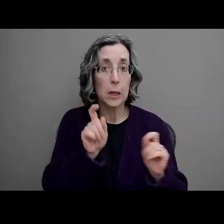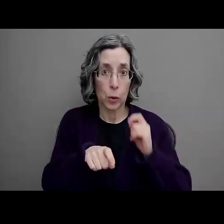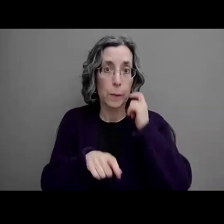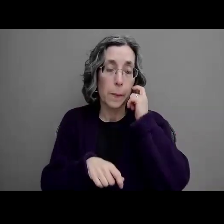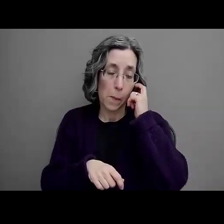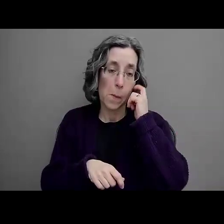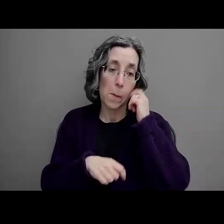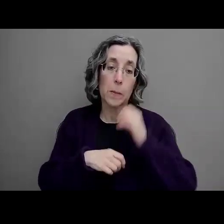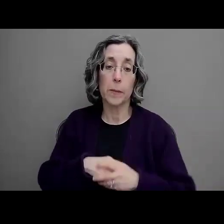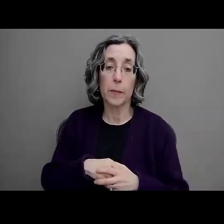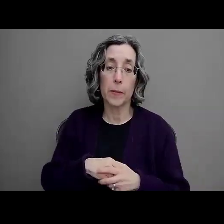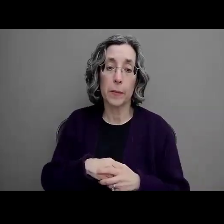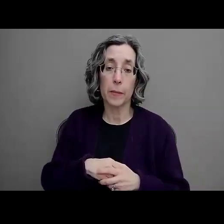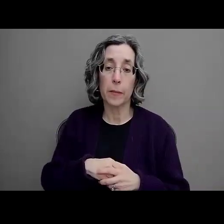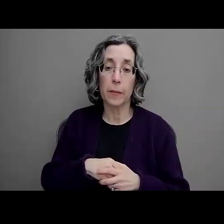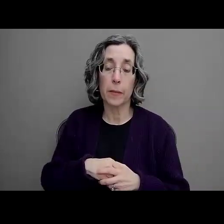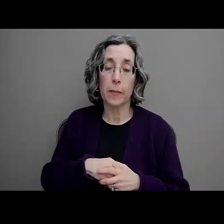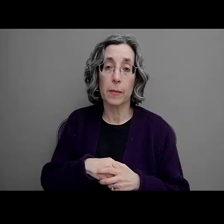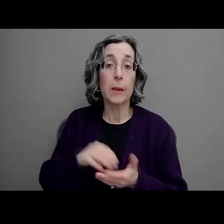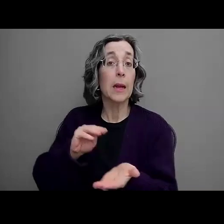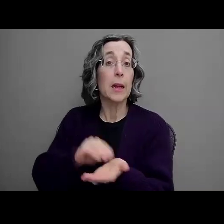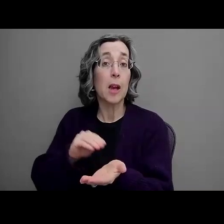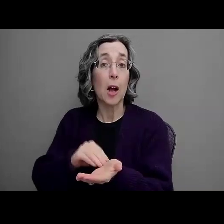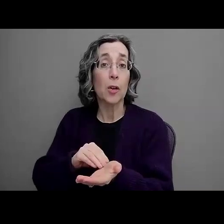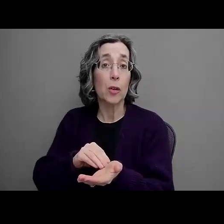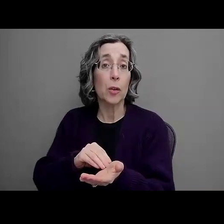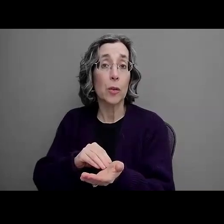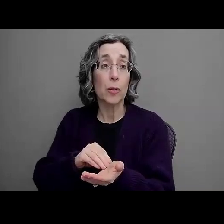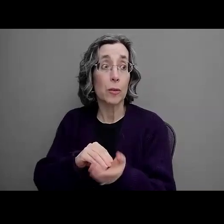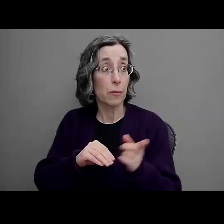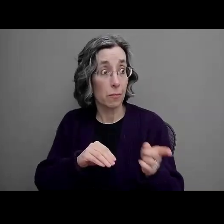provided them at no cost. And patients cannot be turned away